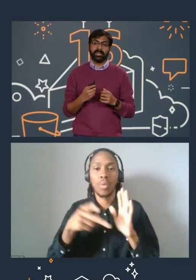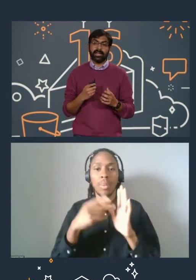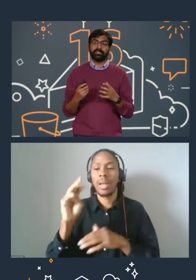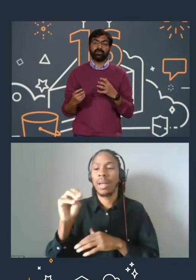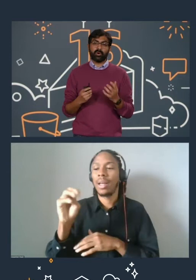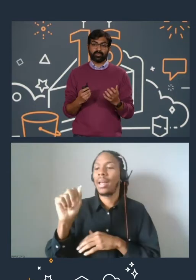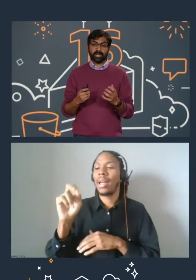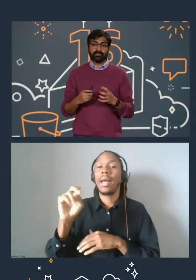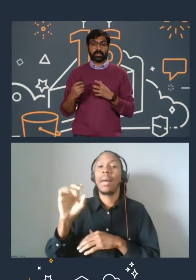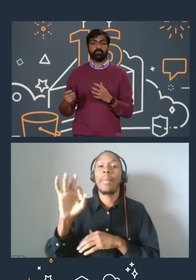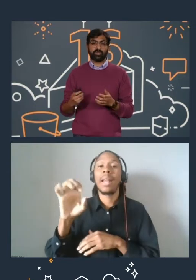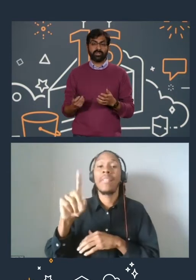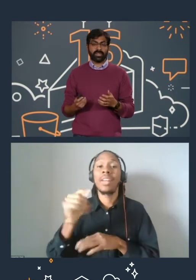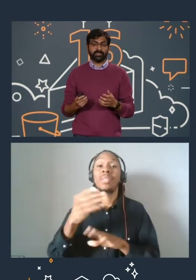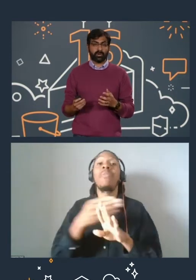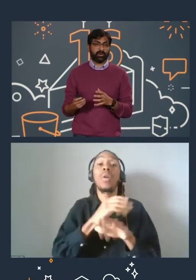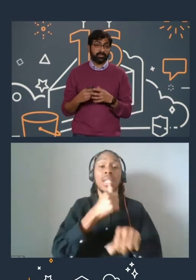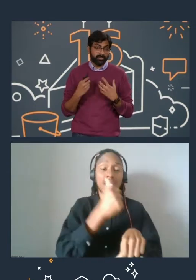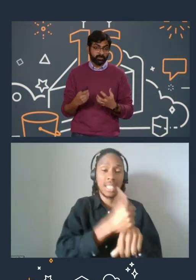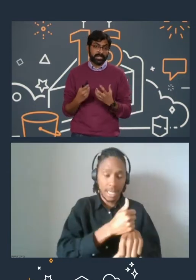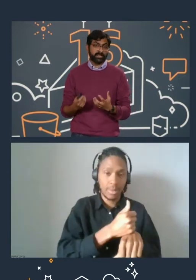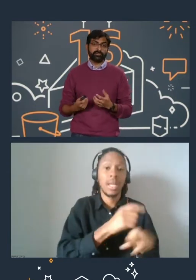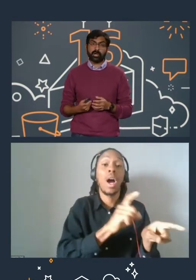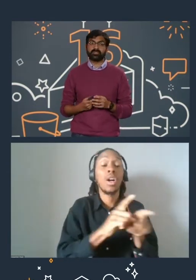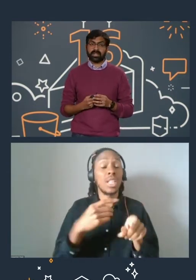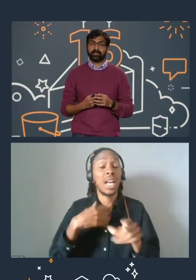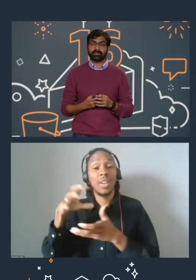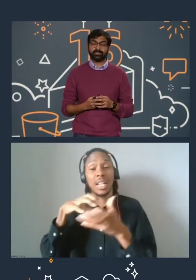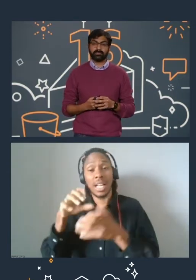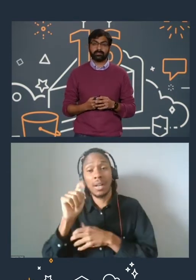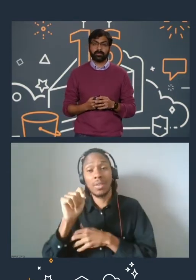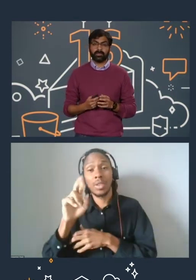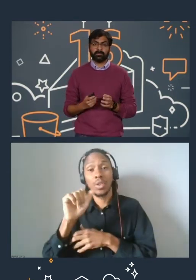and then you also have cloud trail events on tracking the job status, right?